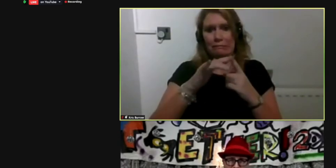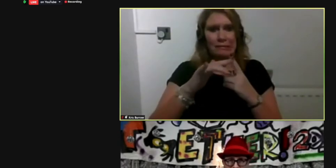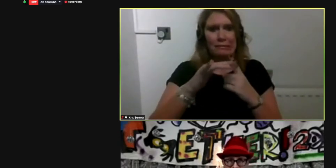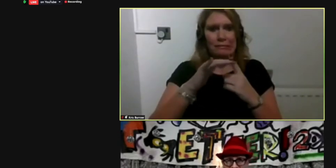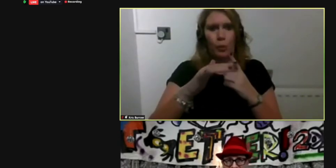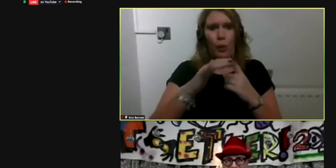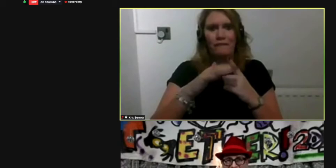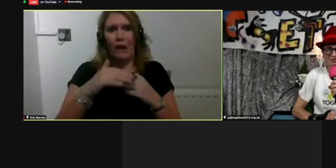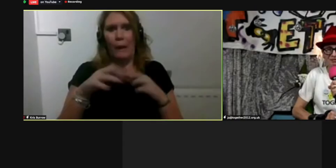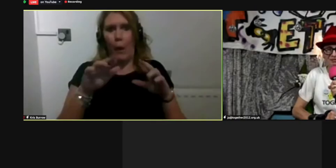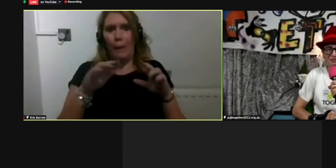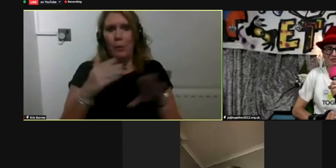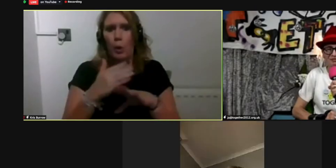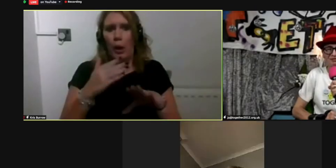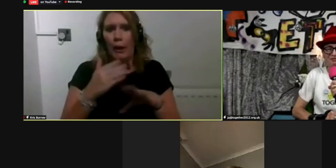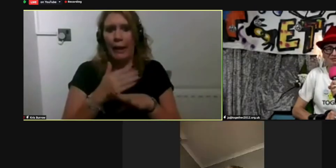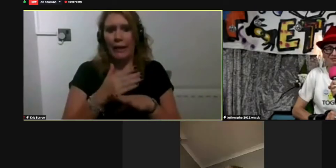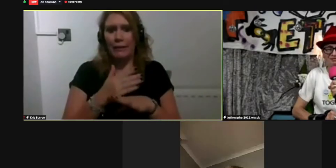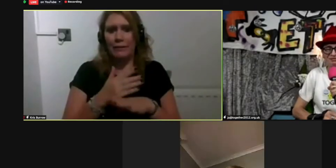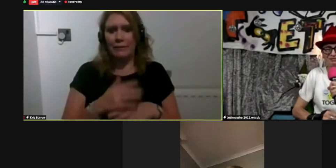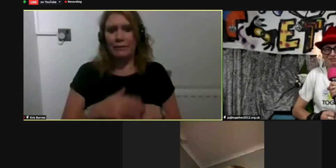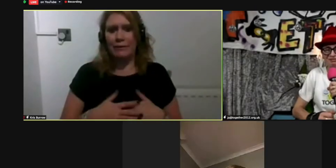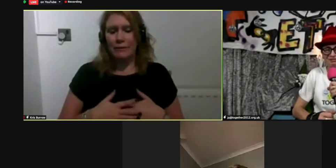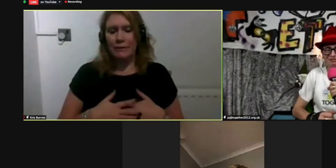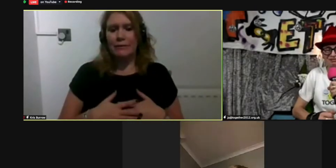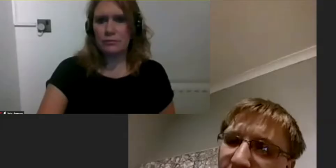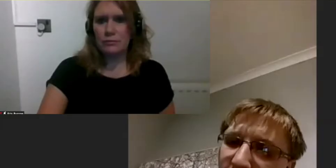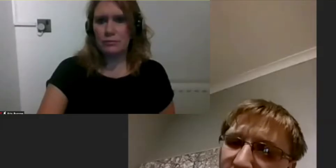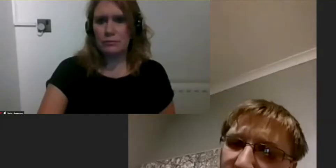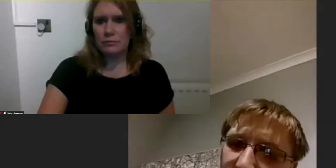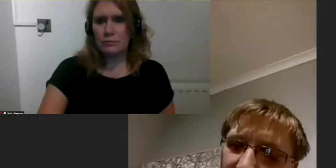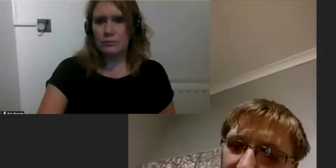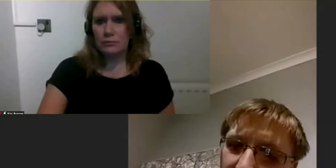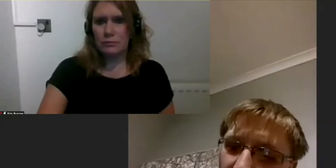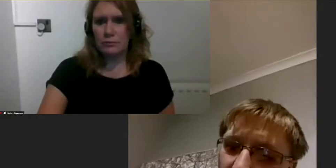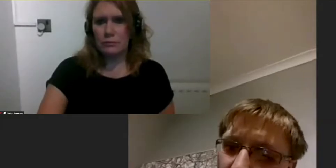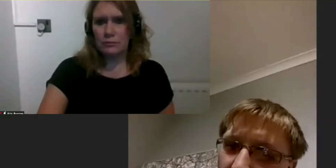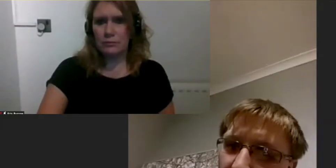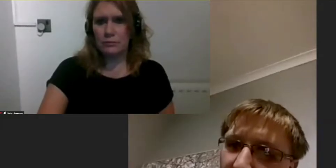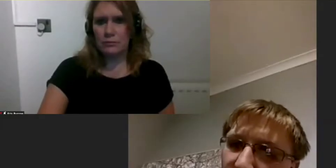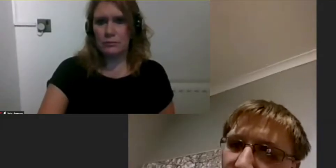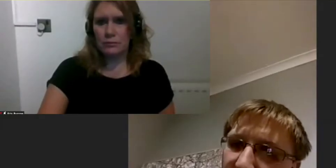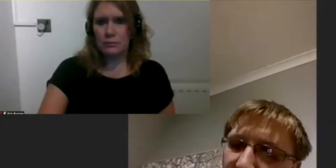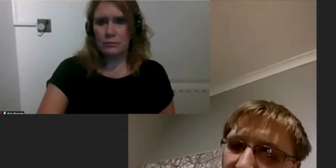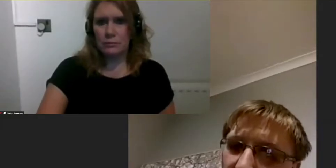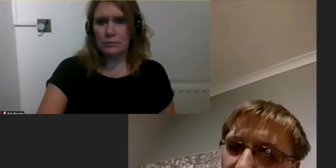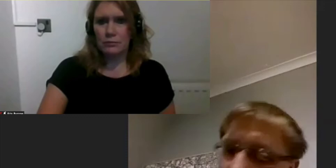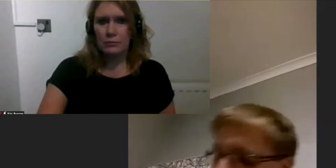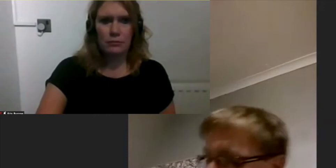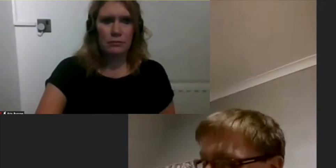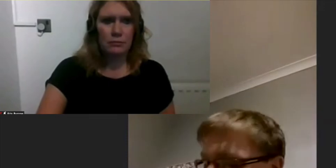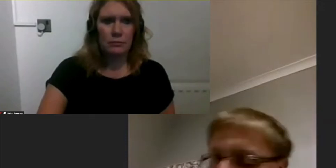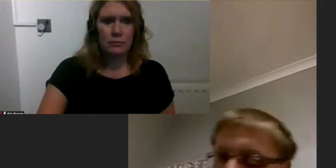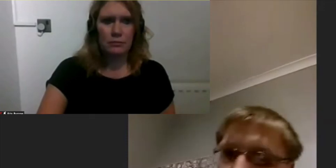Touch wood it holds out this time. This poem is actually from one of